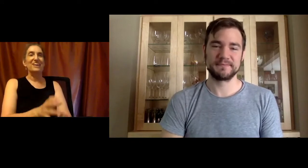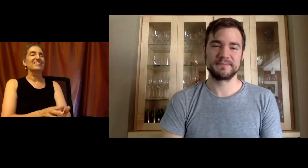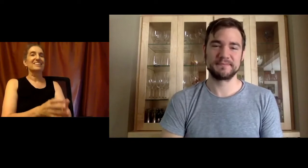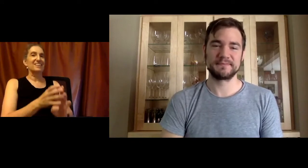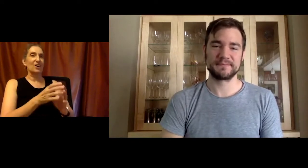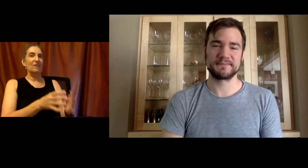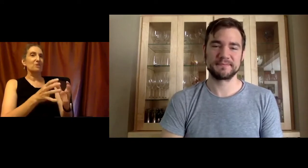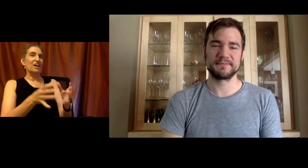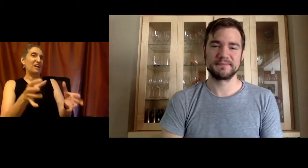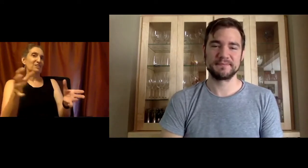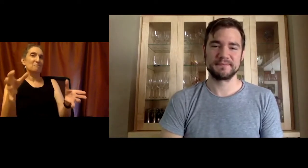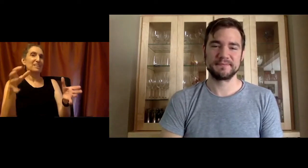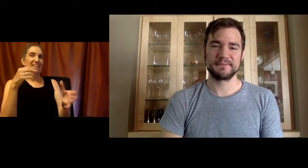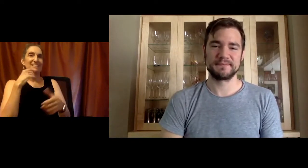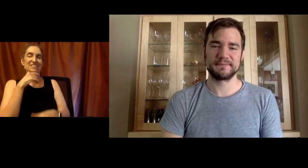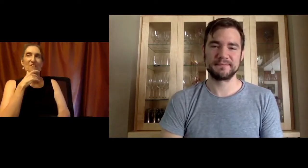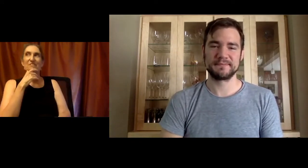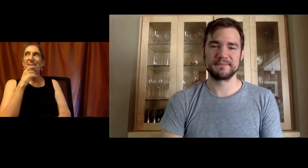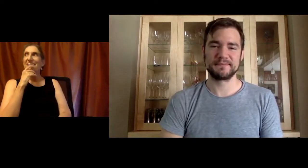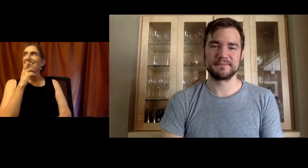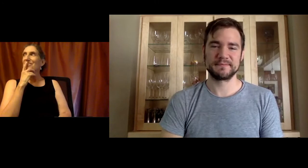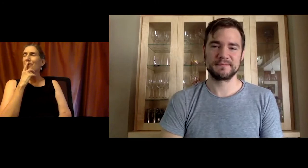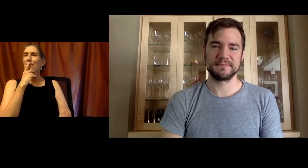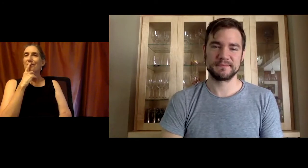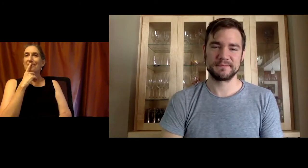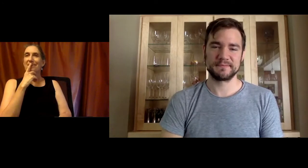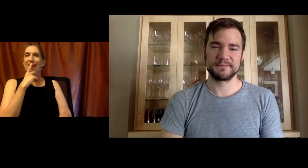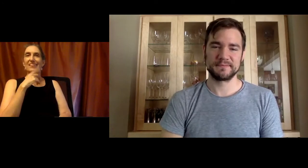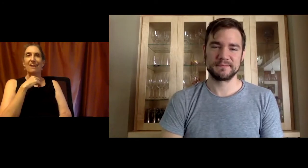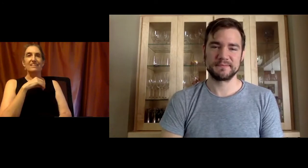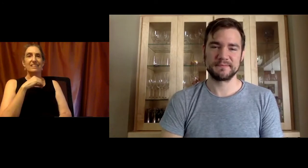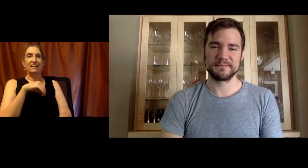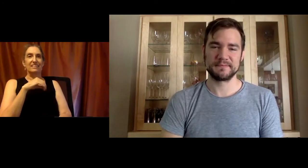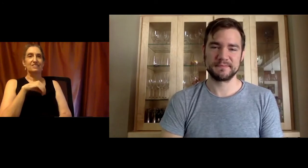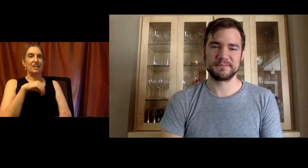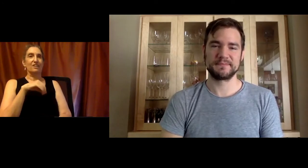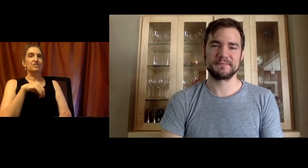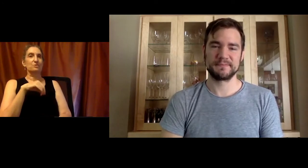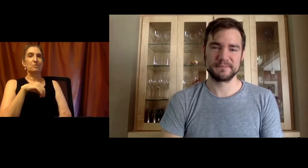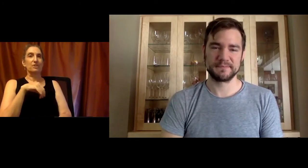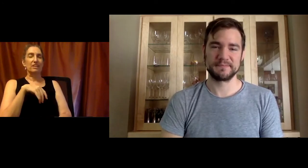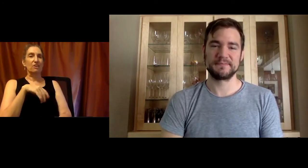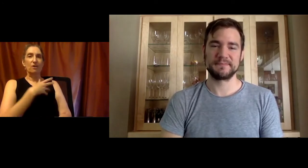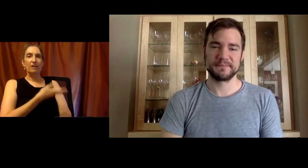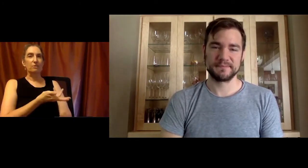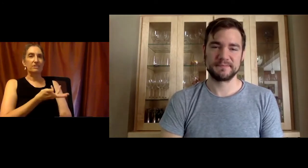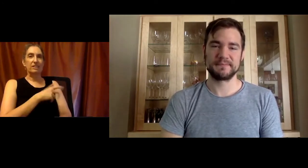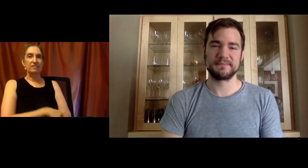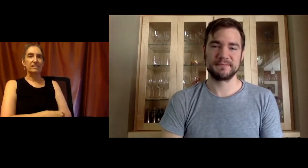the idea that every line has meaning and stuff. And so I liked that text analysis work and all that work that I did